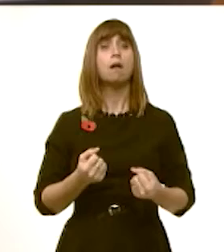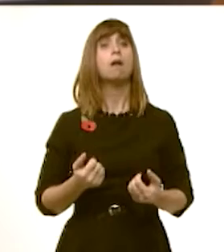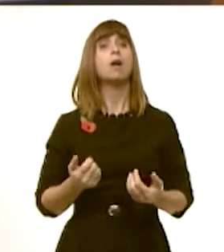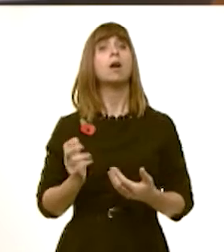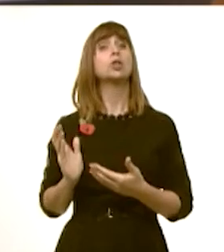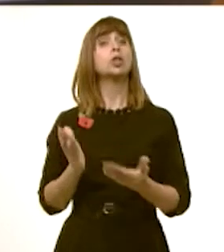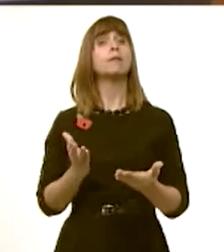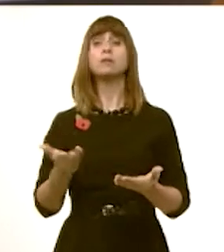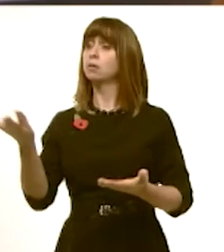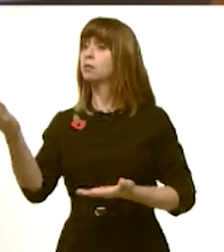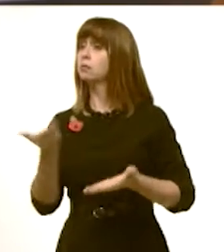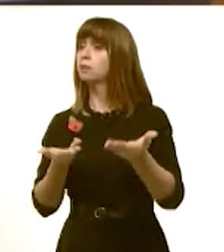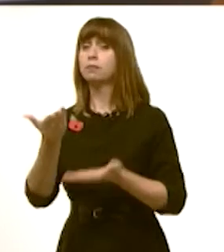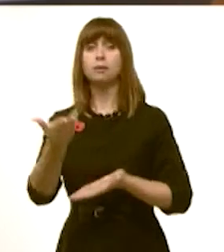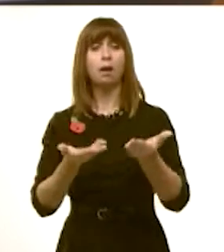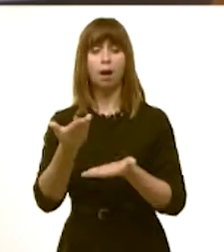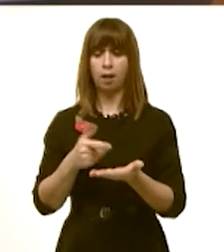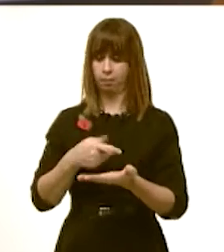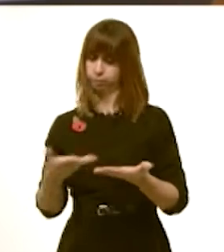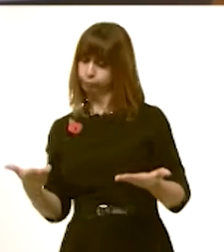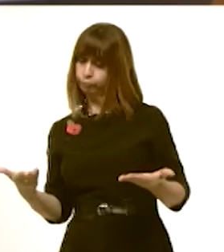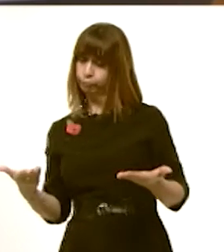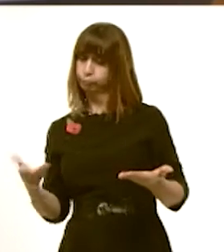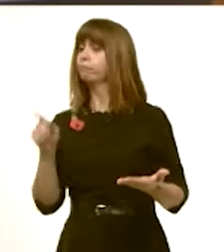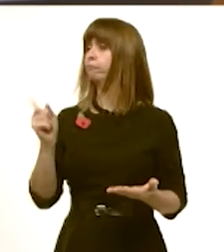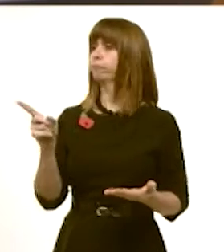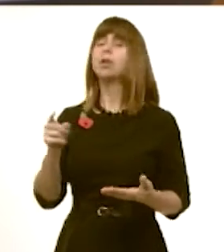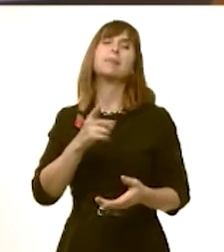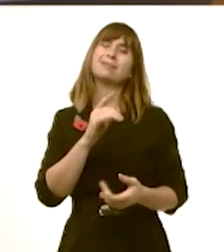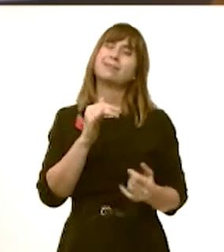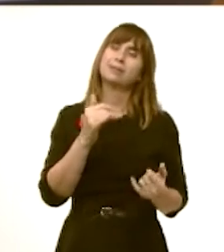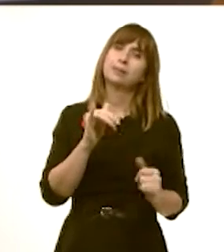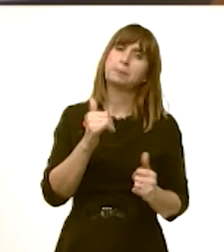Sometimes, of course, itís cheaper to get somebody in temporarily as a consultant, rather